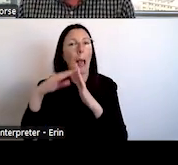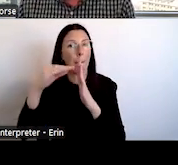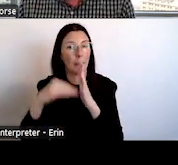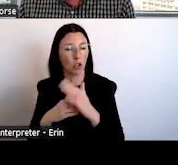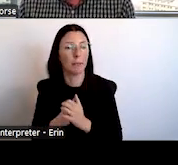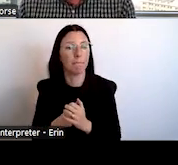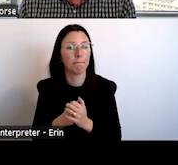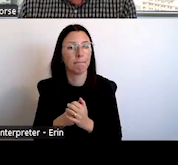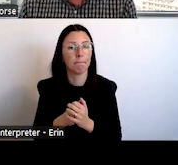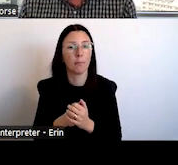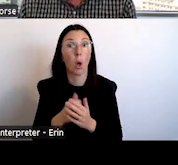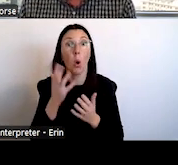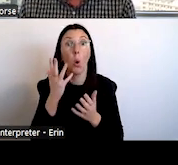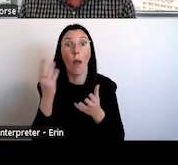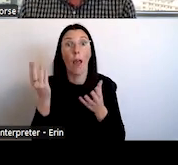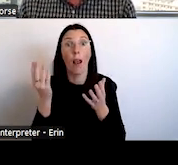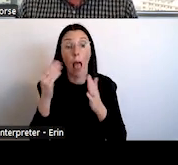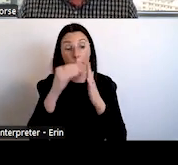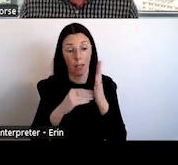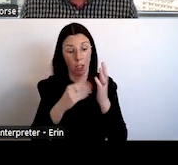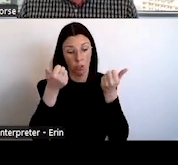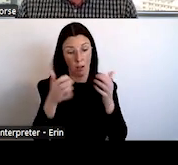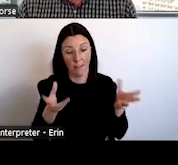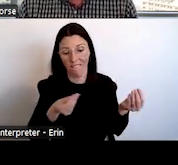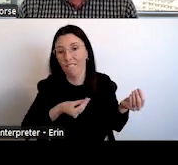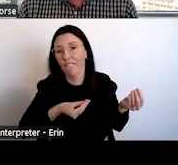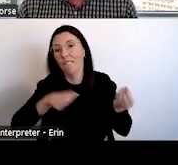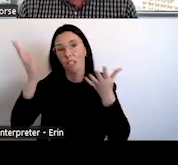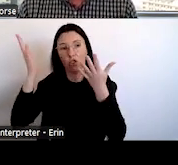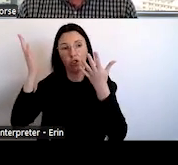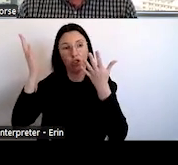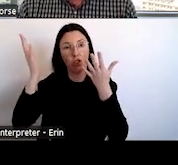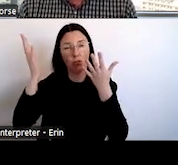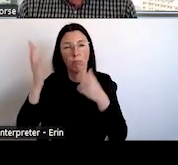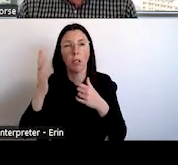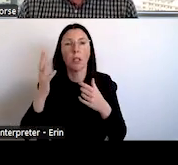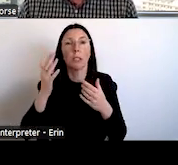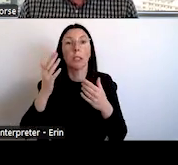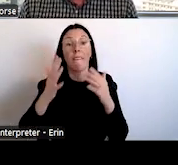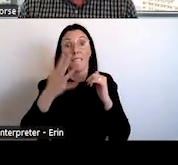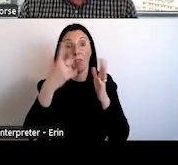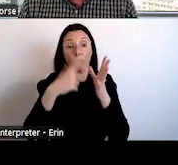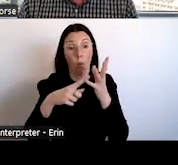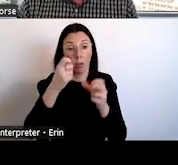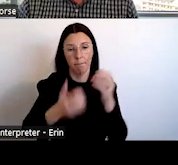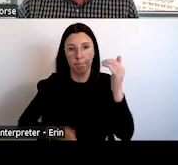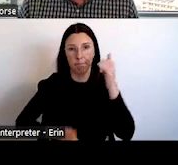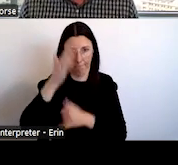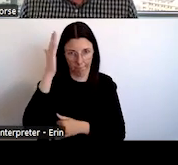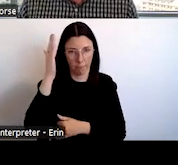your application, after 5 August, we go through our acceptance process. Plus1 program invites